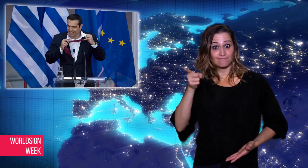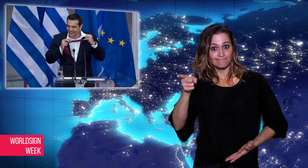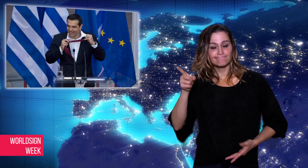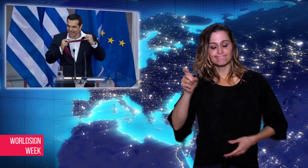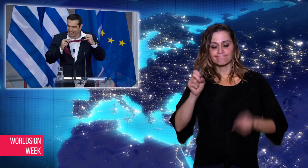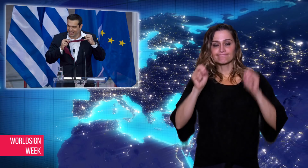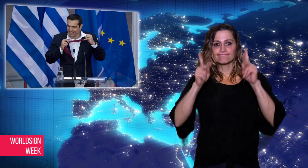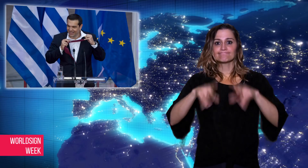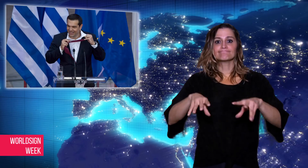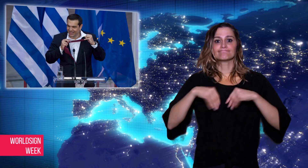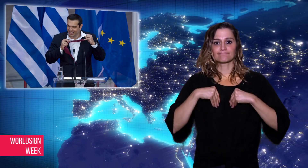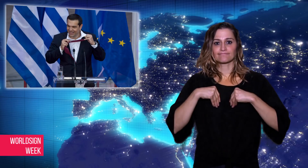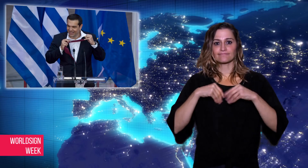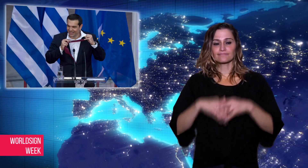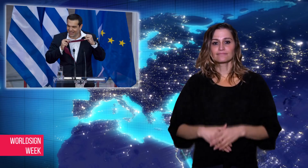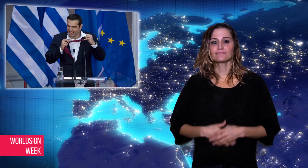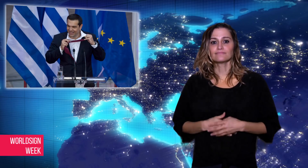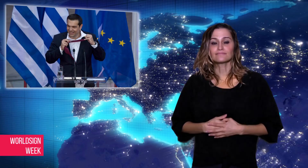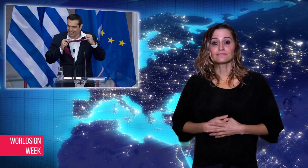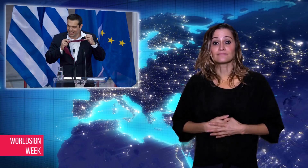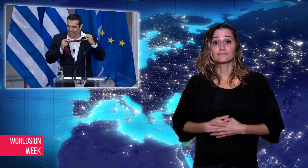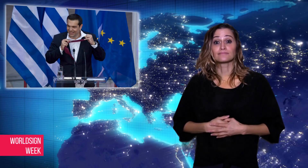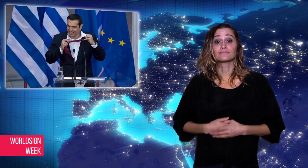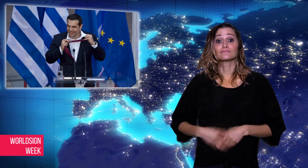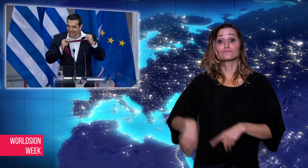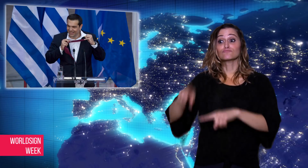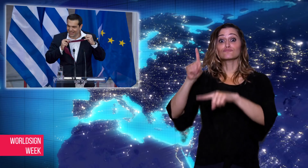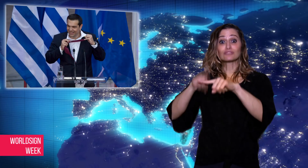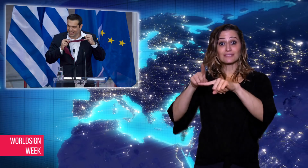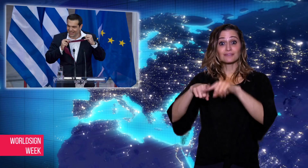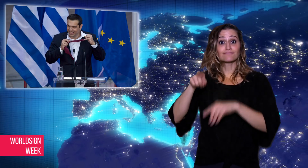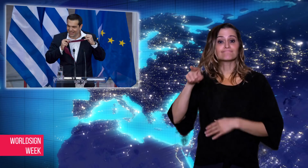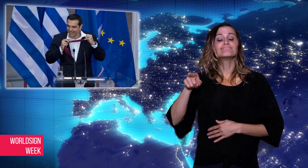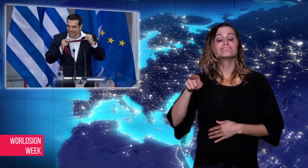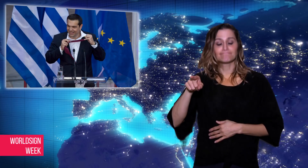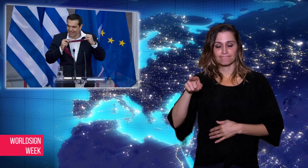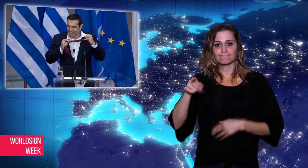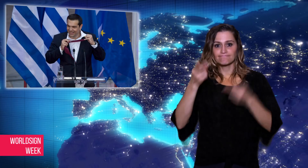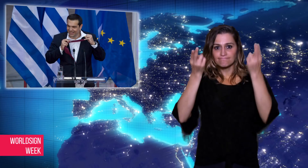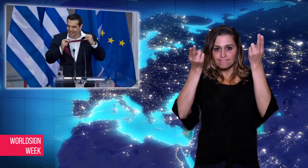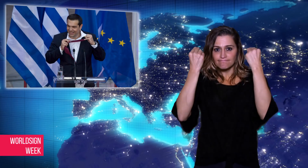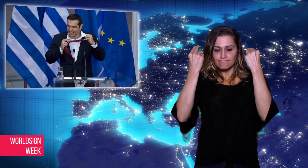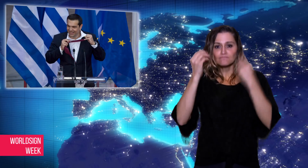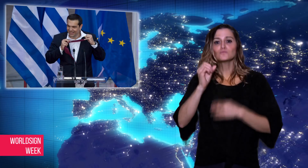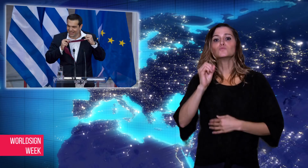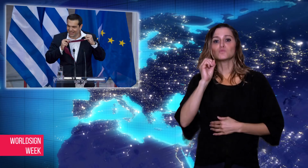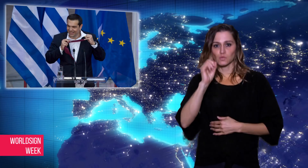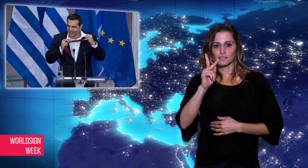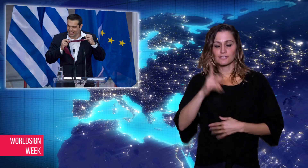measures, unfortunately, resulted in